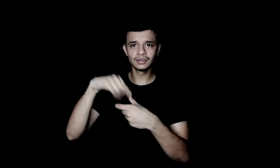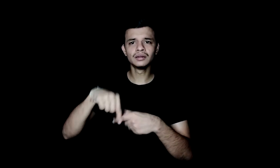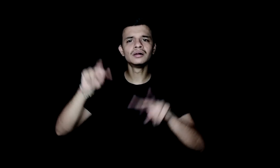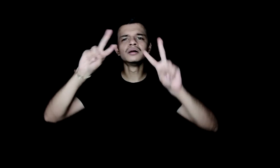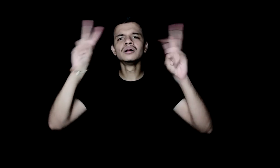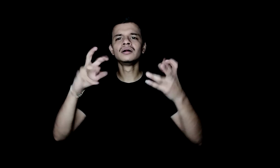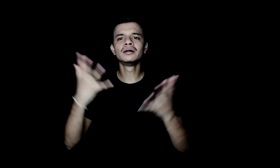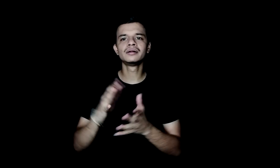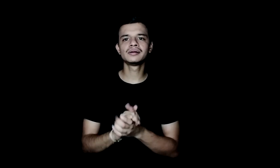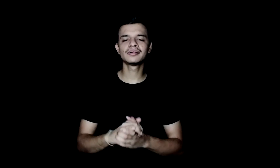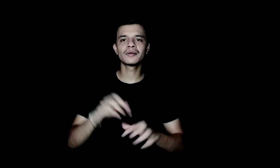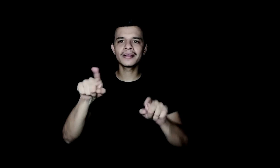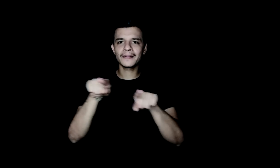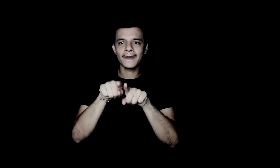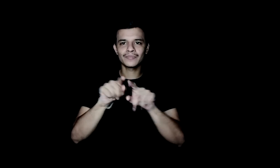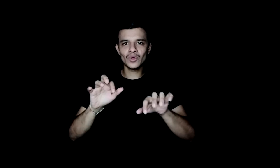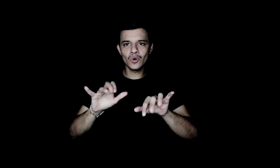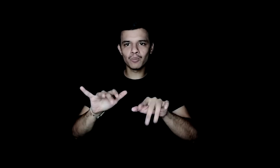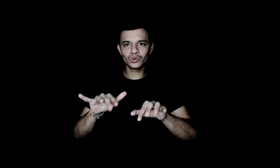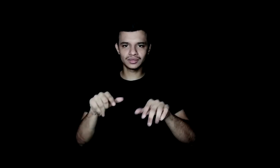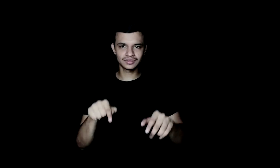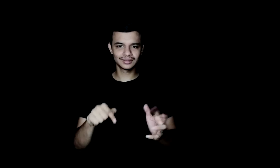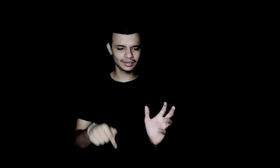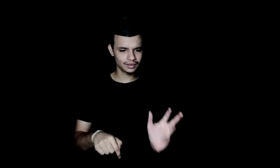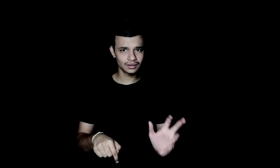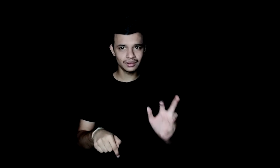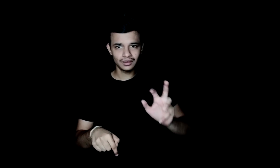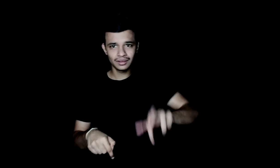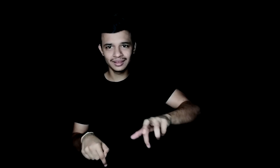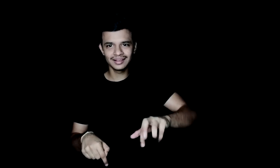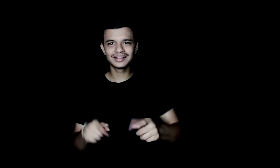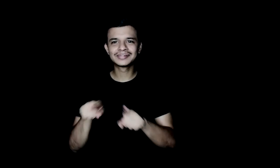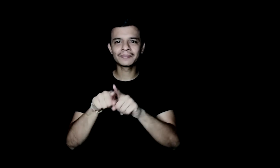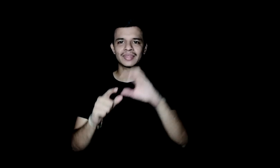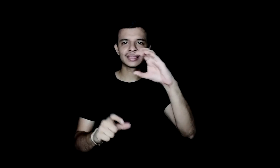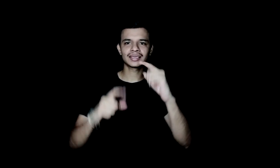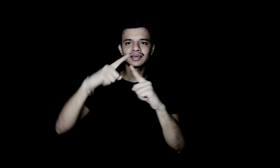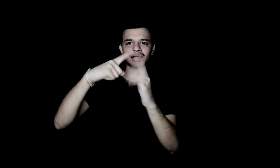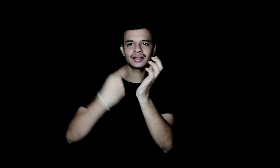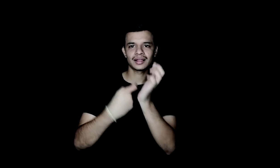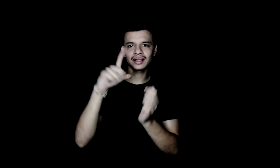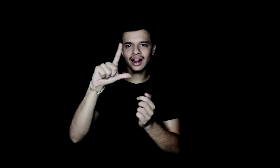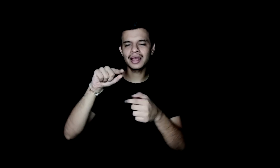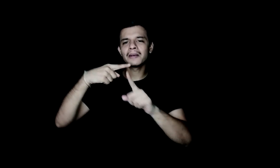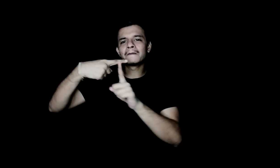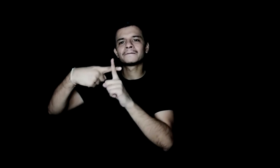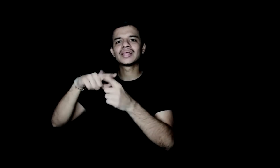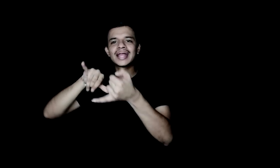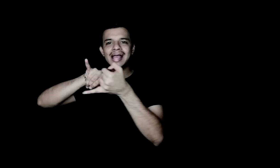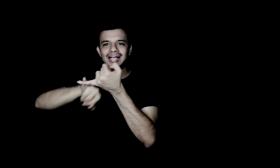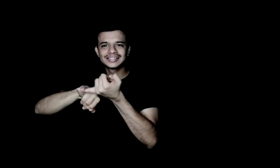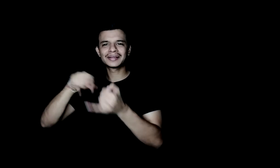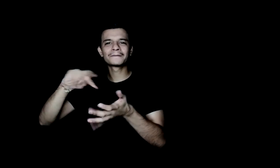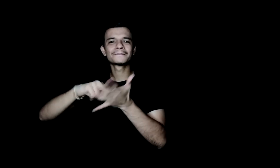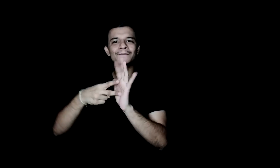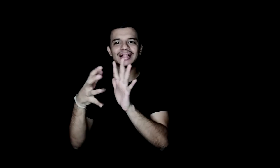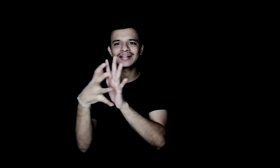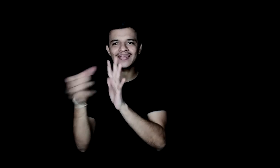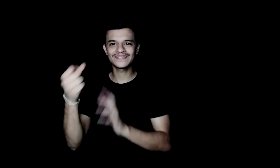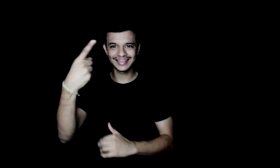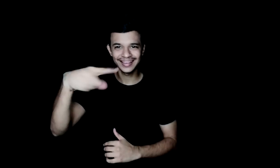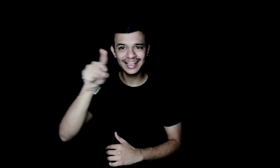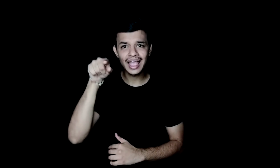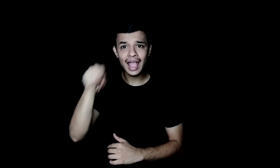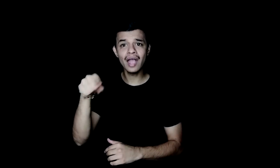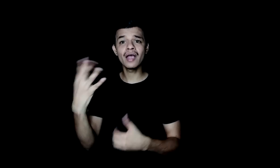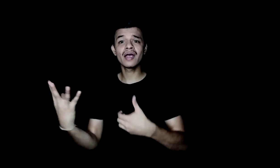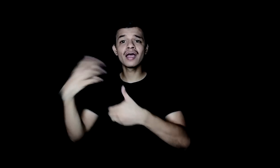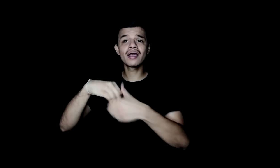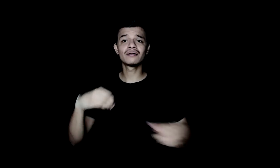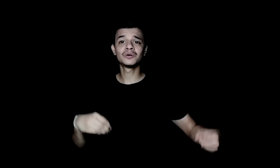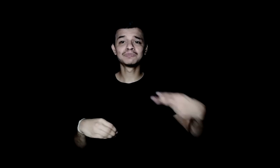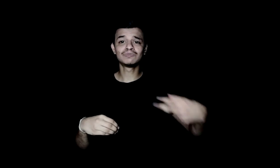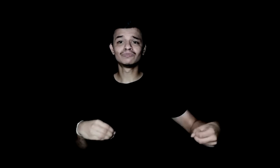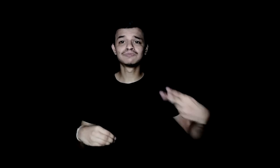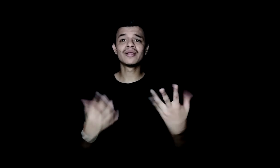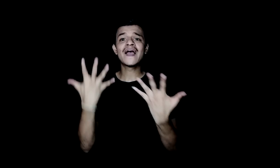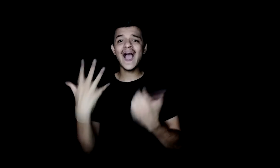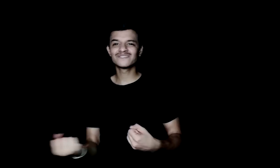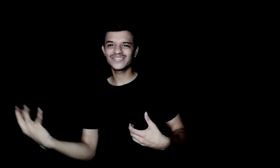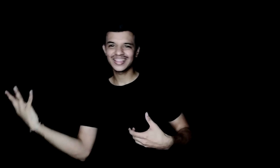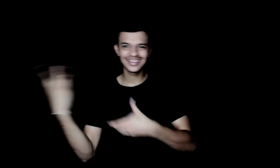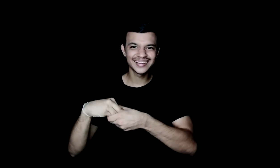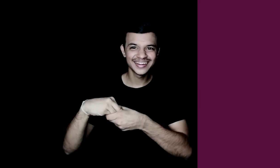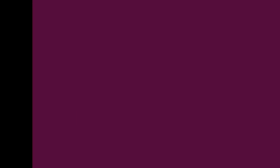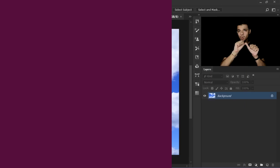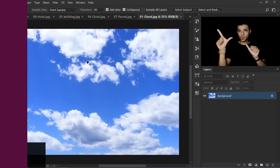Short cuts are shown in video for better understanding.